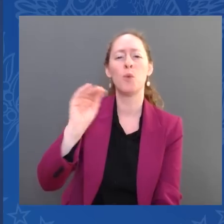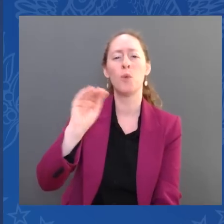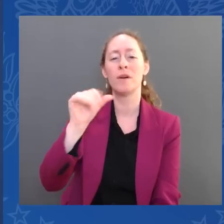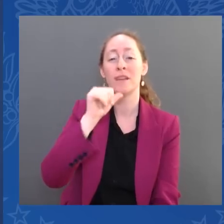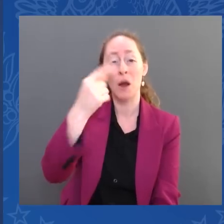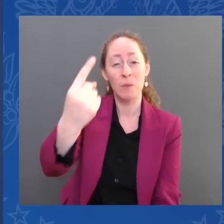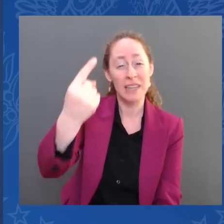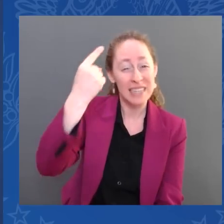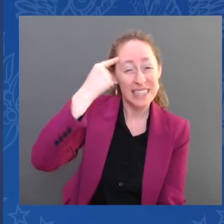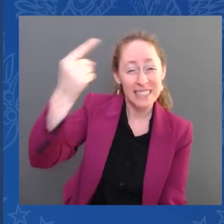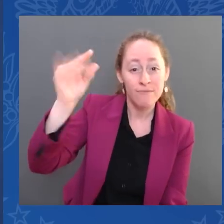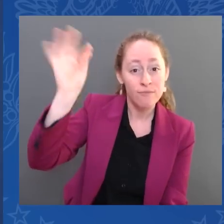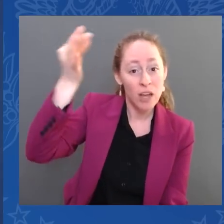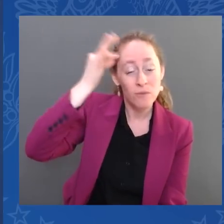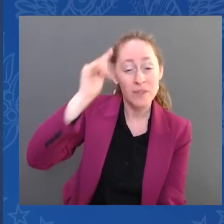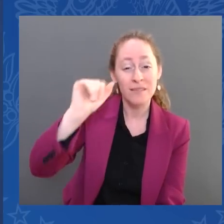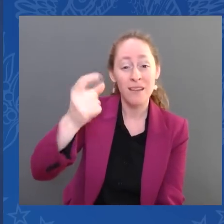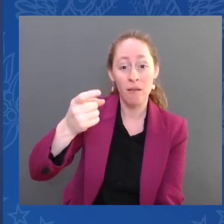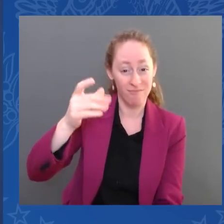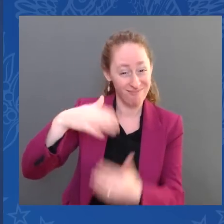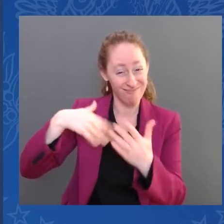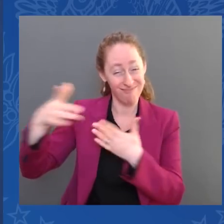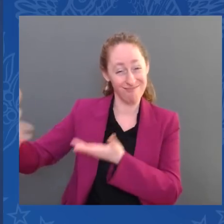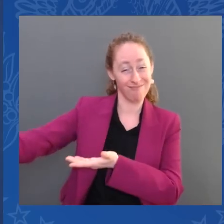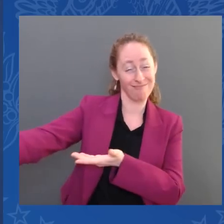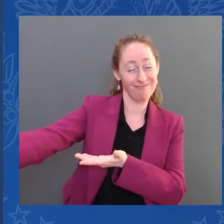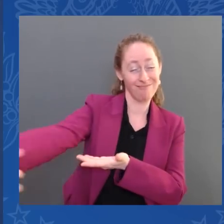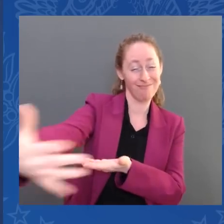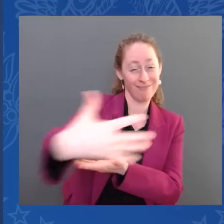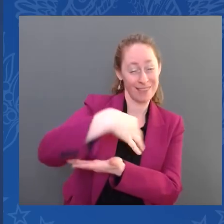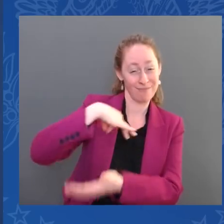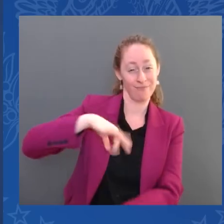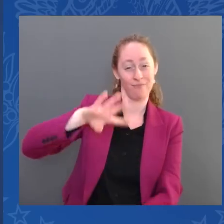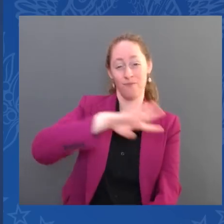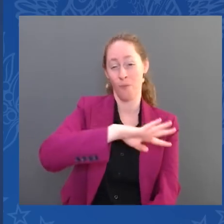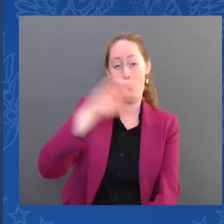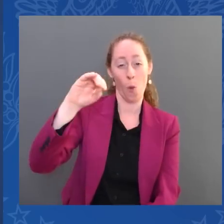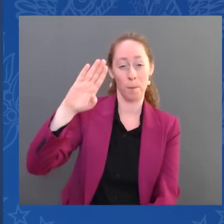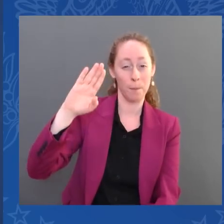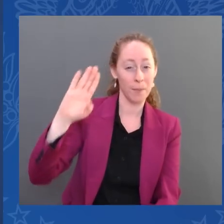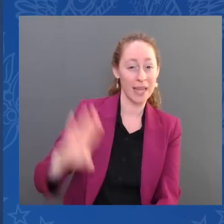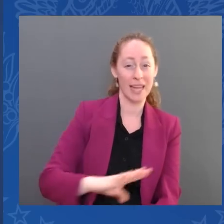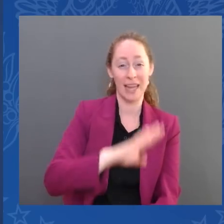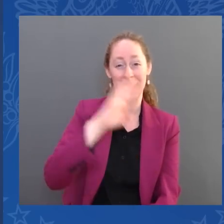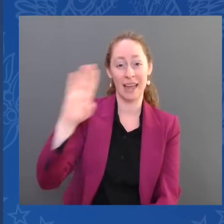The point is this: I'm doing everything I can on my own to help working families during this stretch of higher prices.